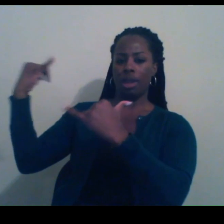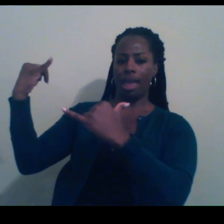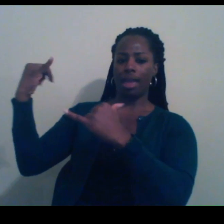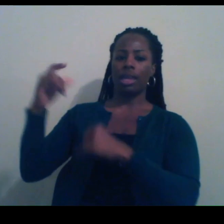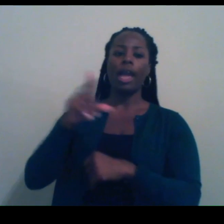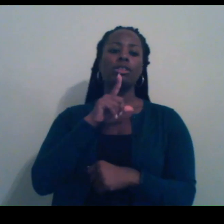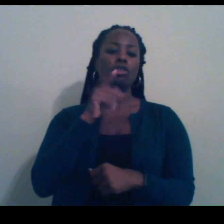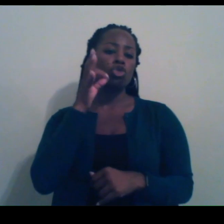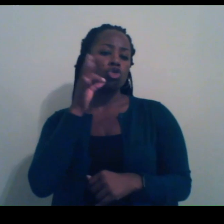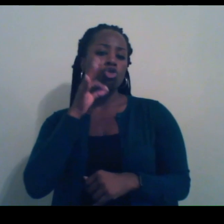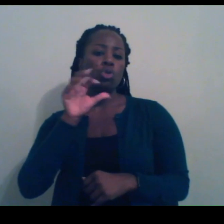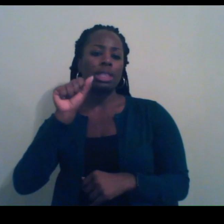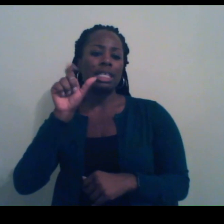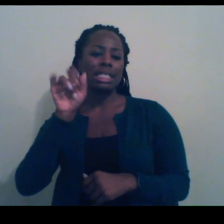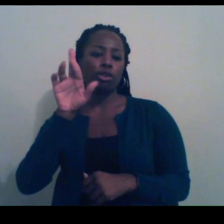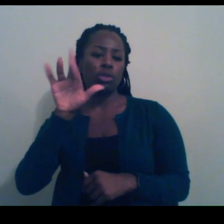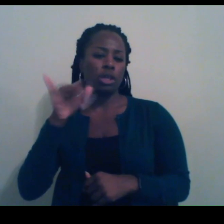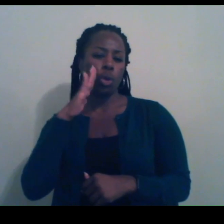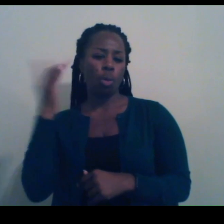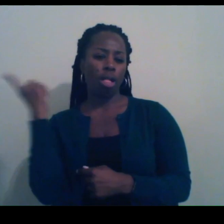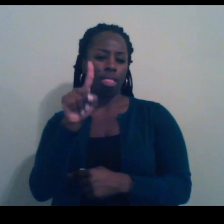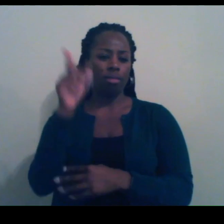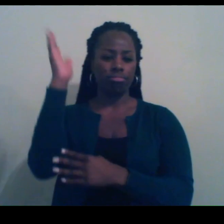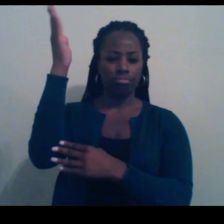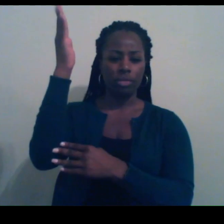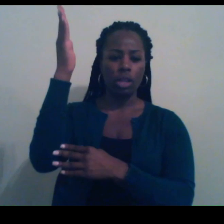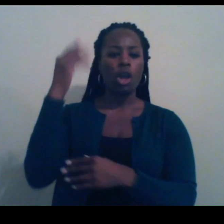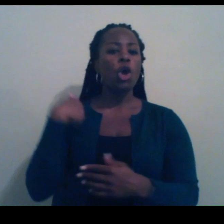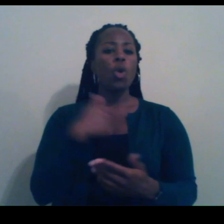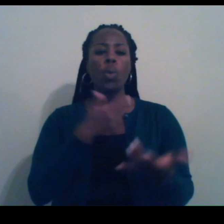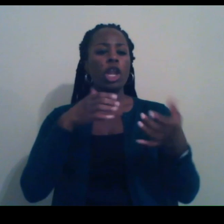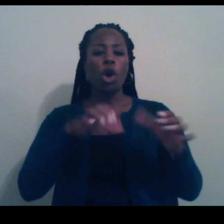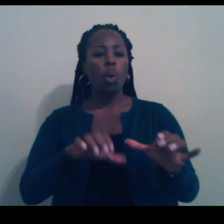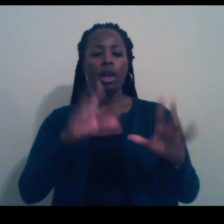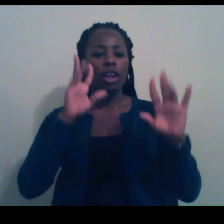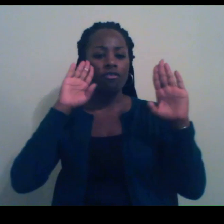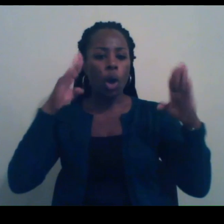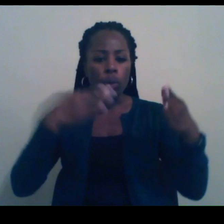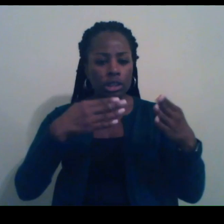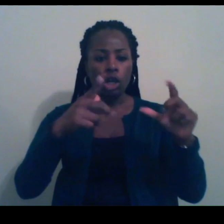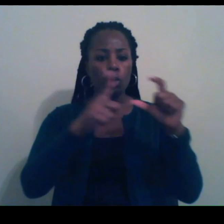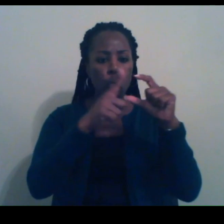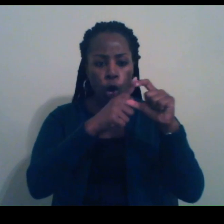semantics I think our briefing today was were in more than 60 countries at this